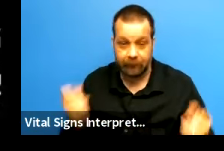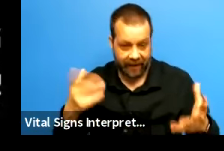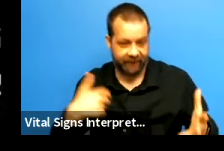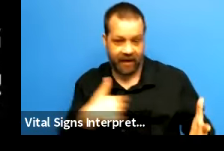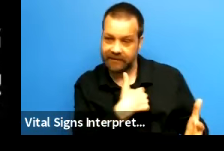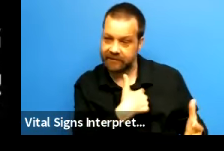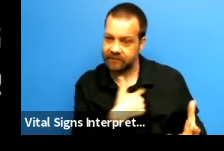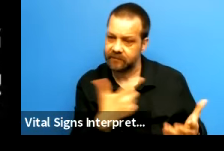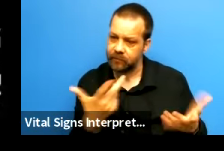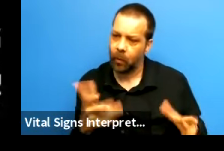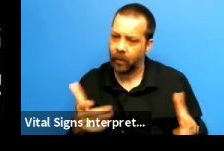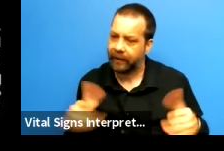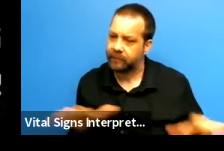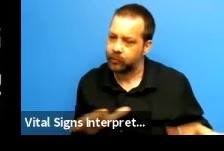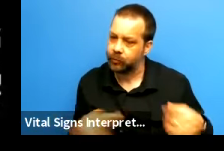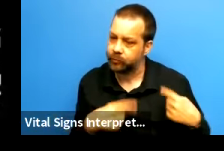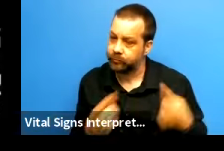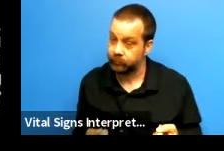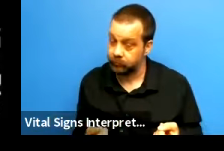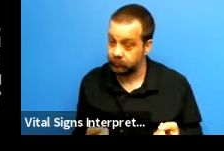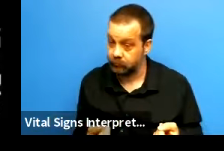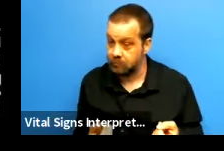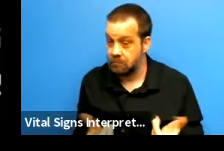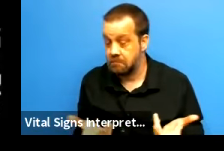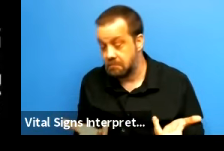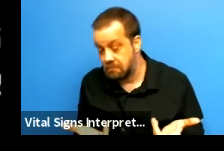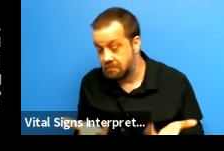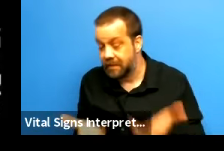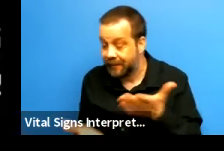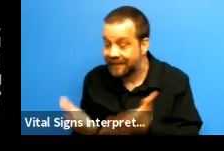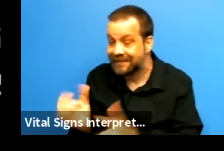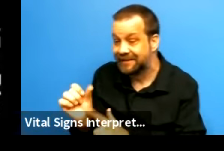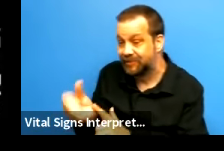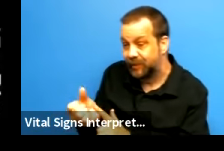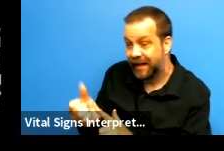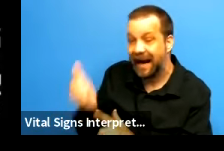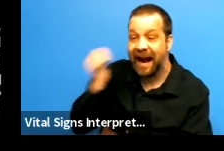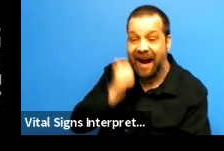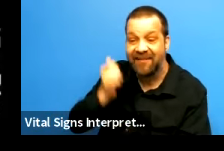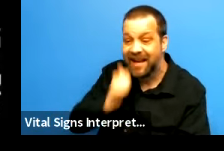but it may be that situations for teleworking every day is not an option.